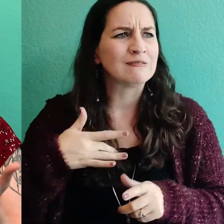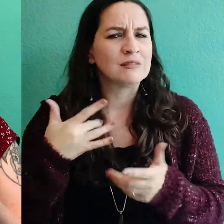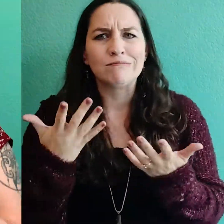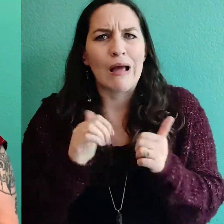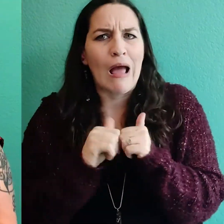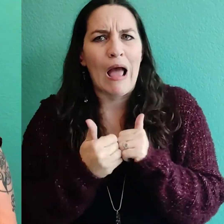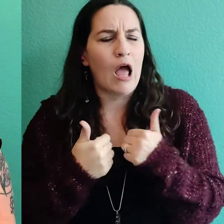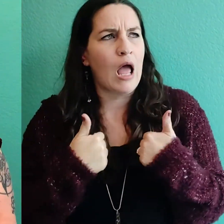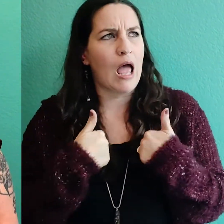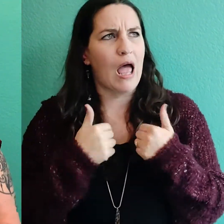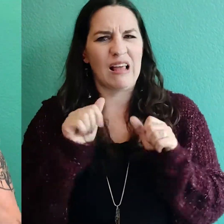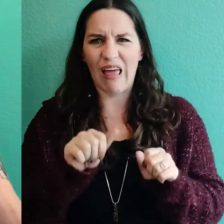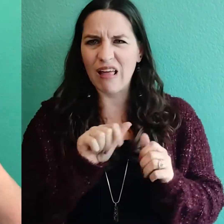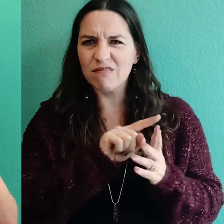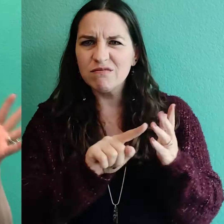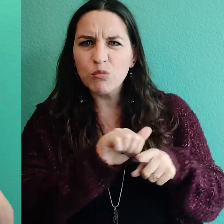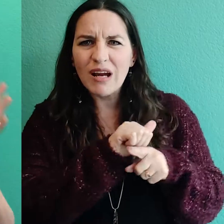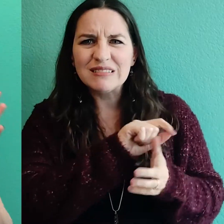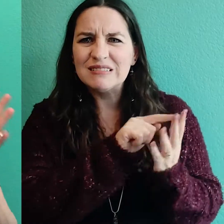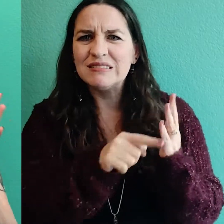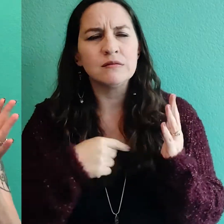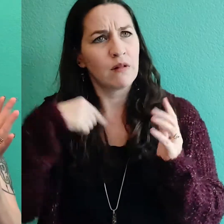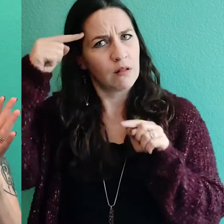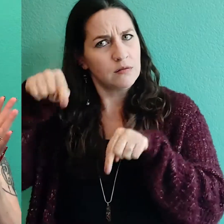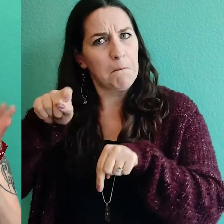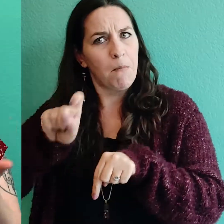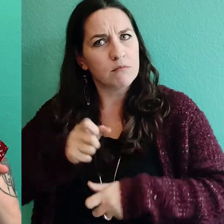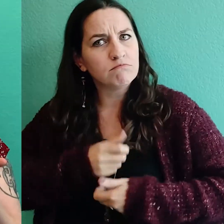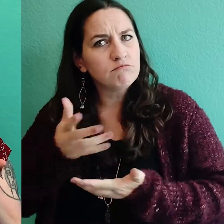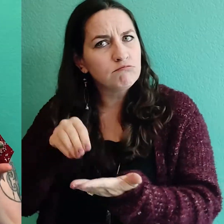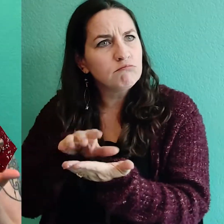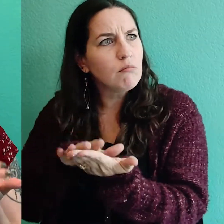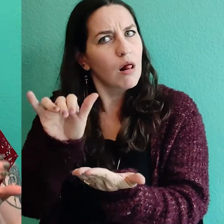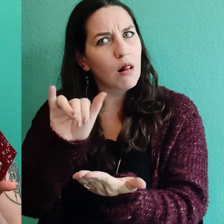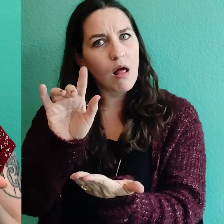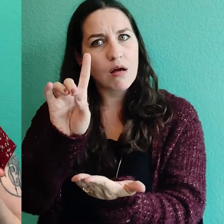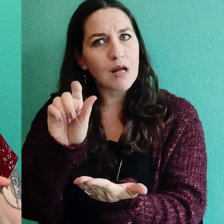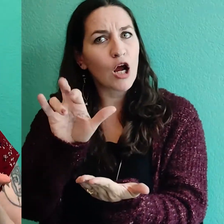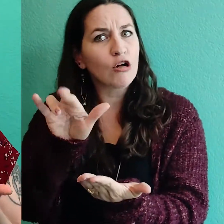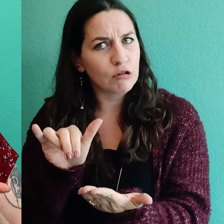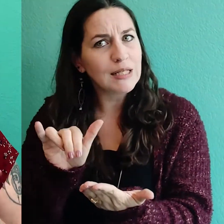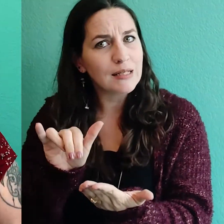other ways of journaling if they're stuck in this idea of a journal being a diary, a written diary.